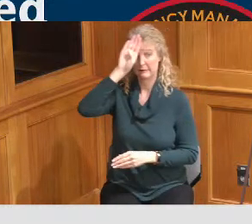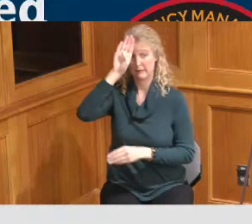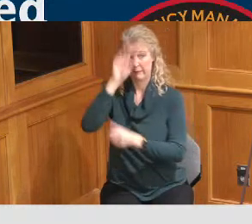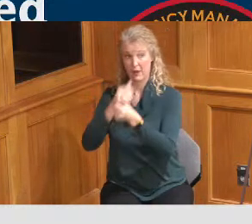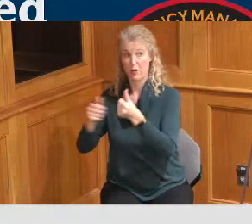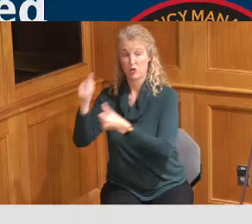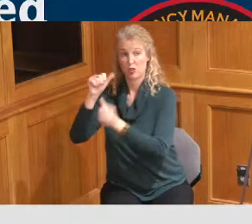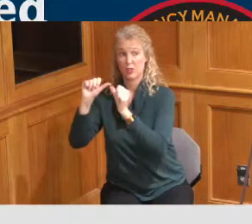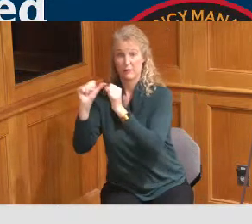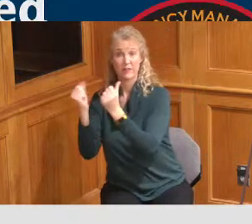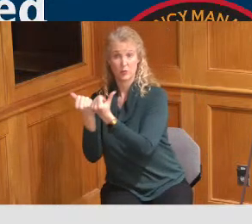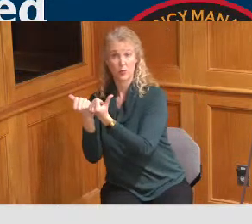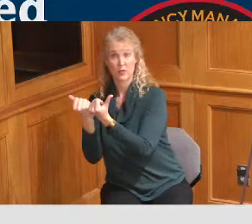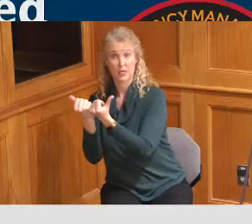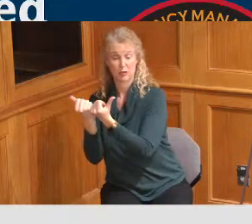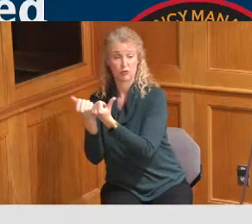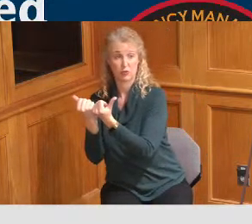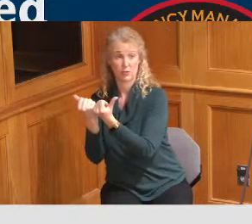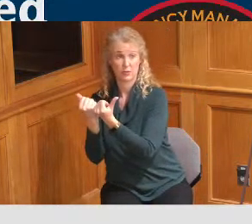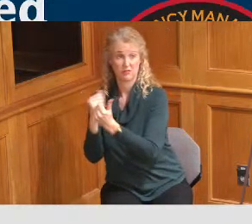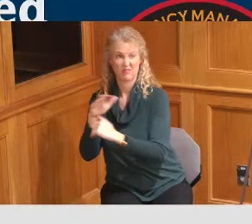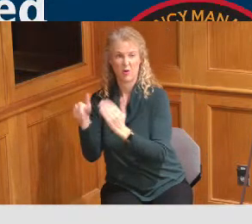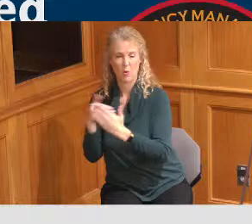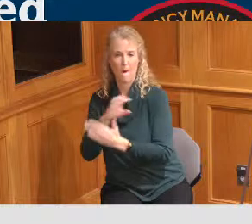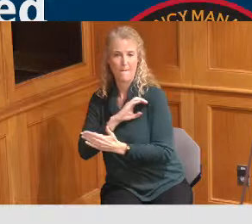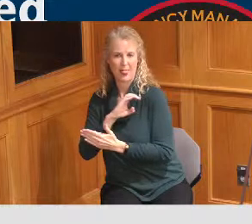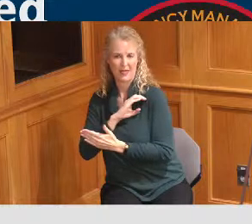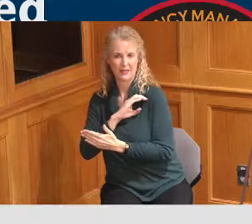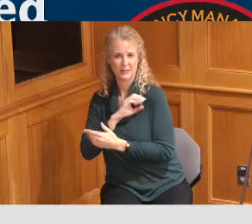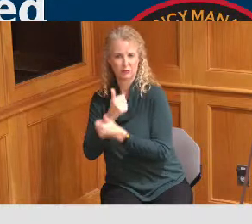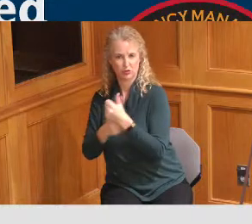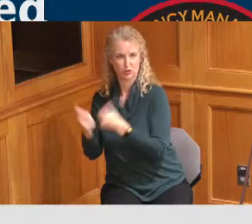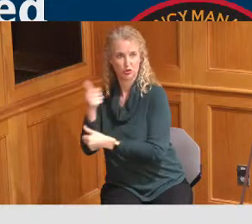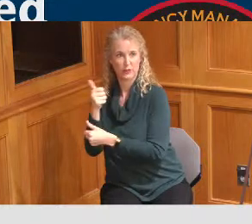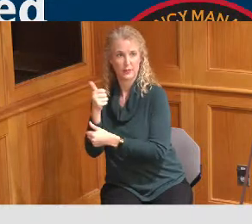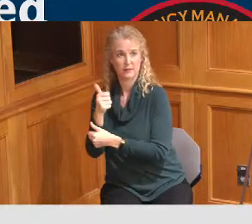there's an association for the Fire Chiefs and police Chiefs in Hamilton County Job and Family